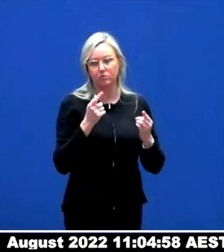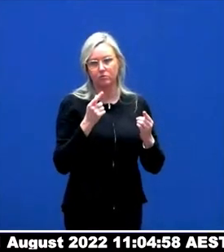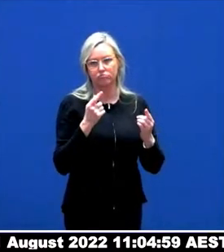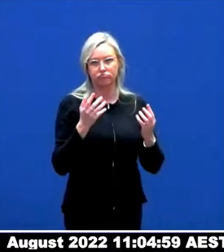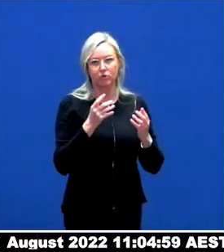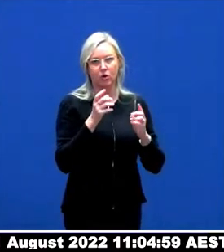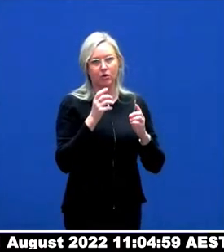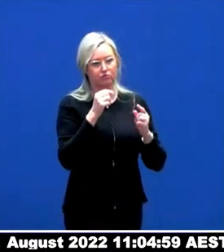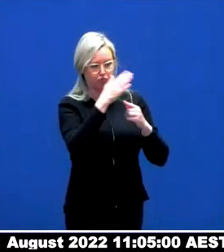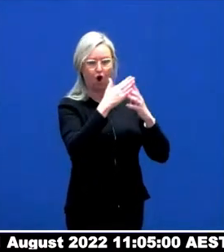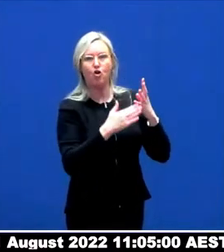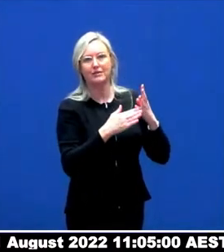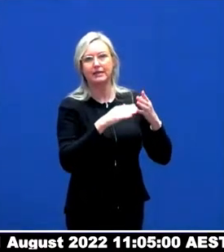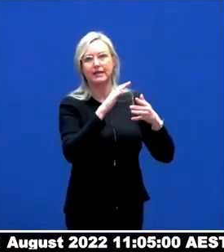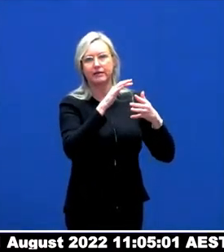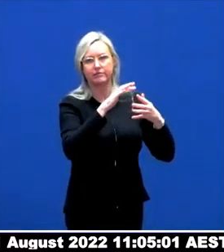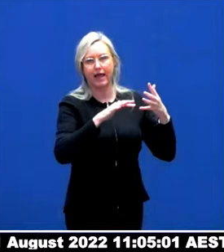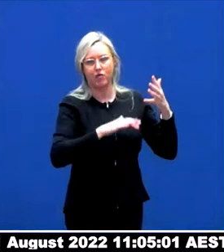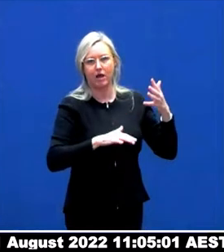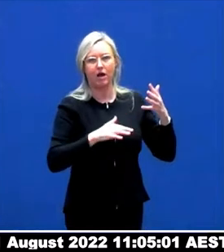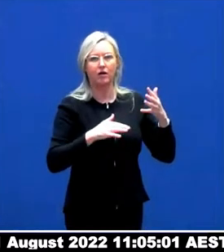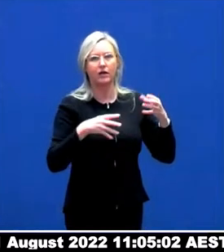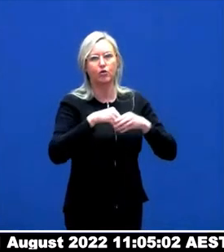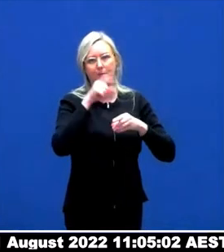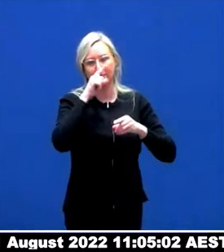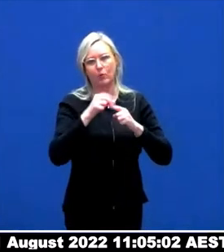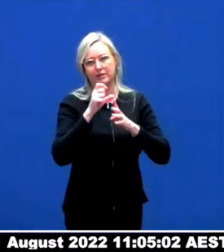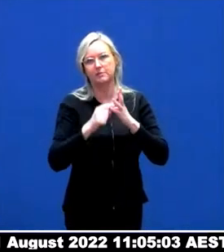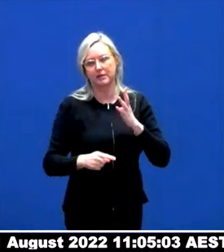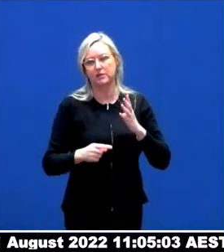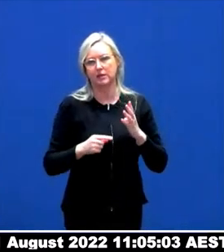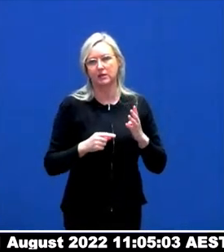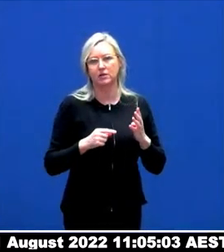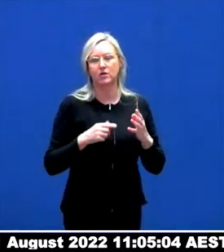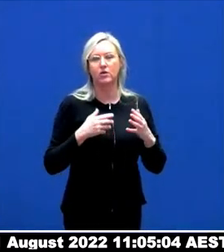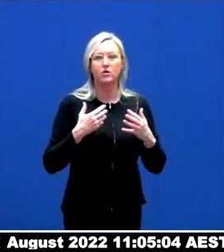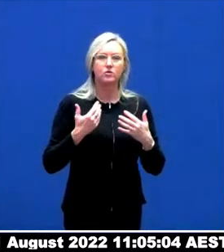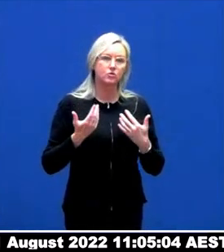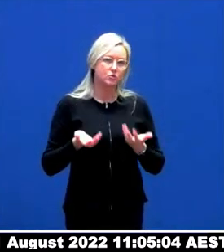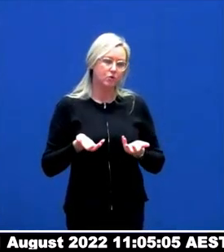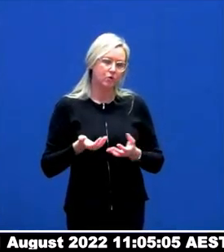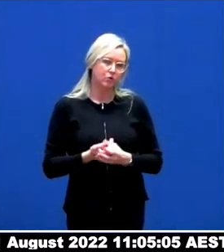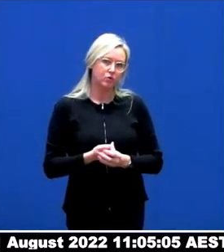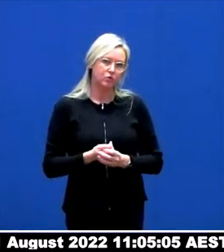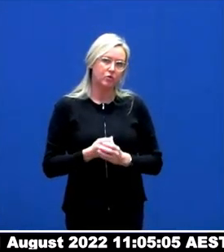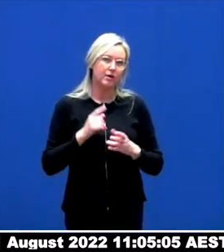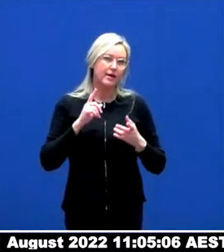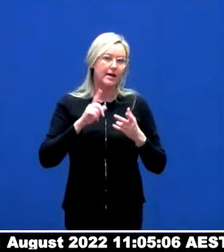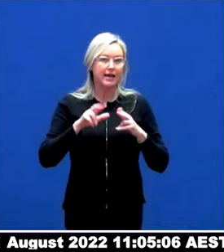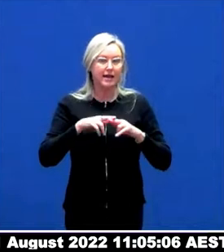priority areas for people with disability. And so, in so much as if the Attorney-General is developing a new policy